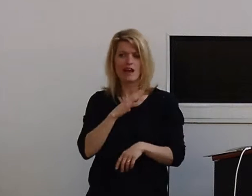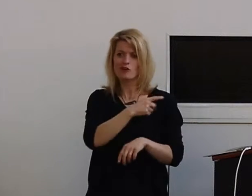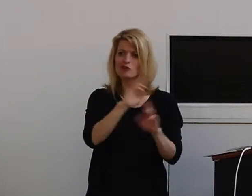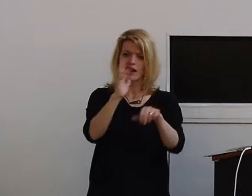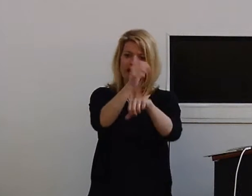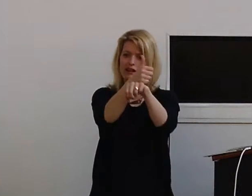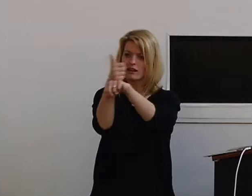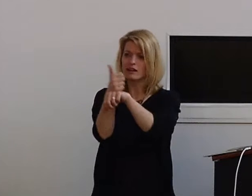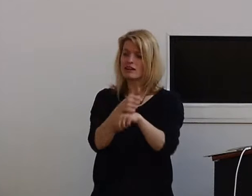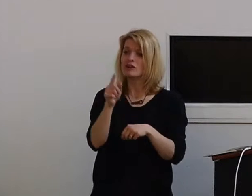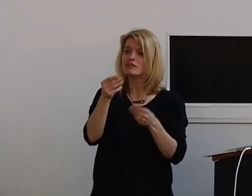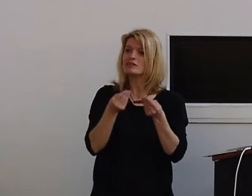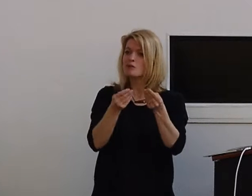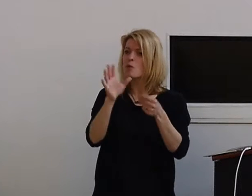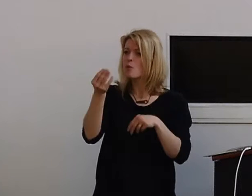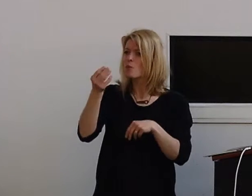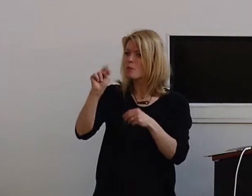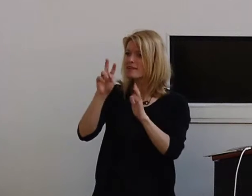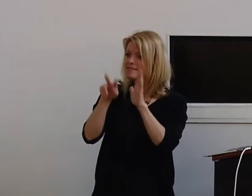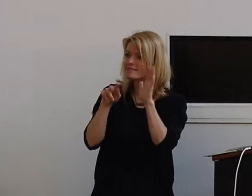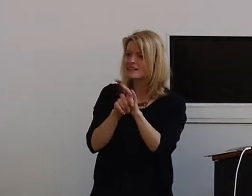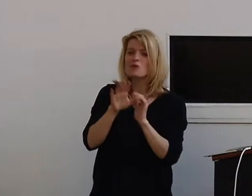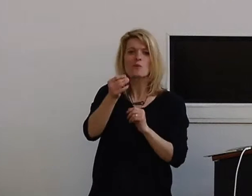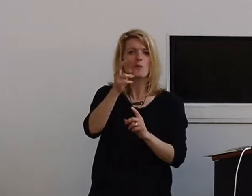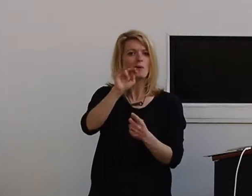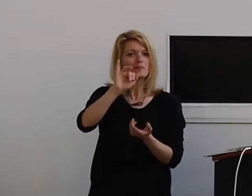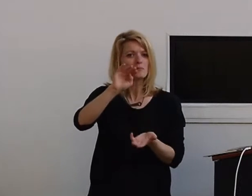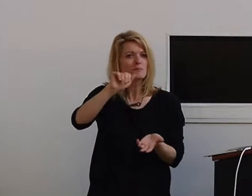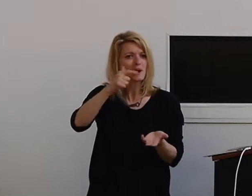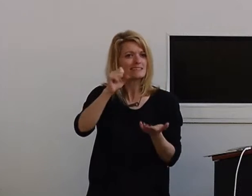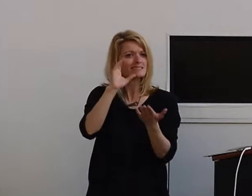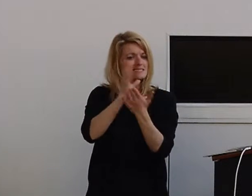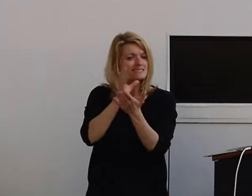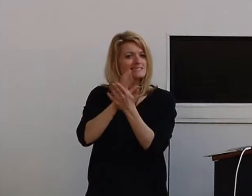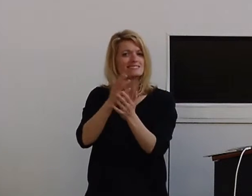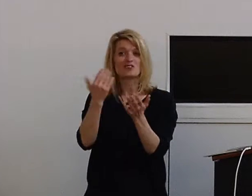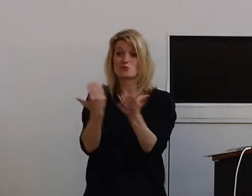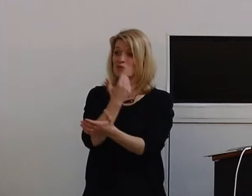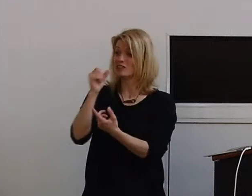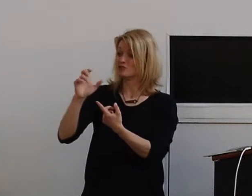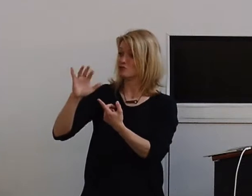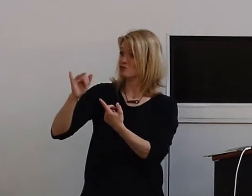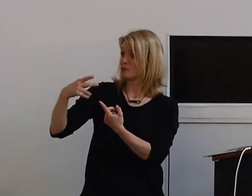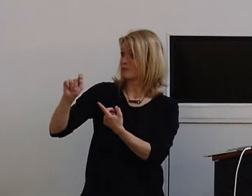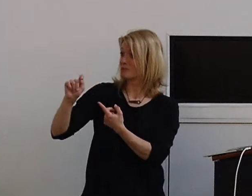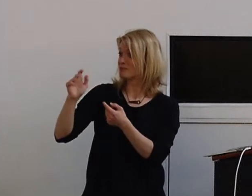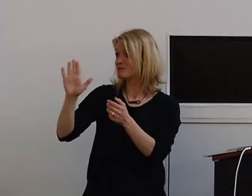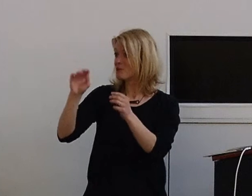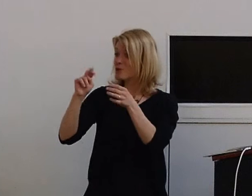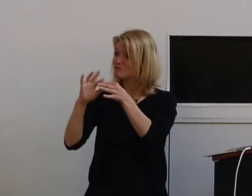For those of you who are not familiar with coding and programming, you don't need to be. We've set a framework,